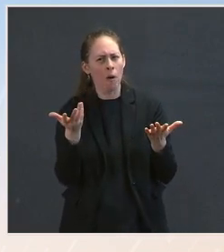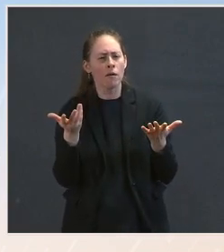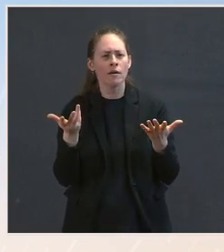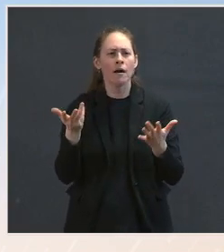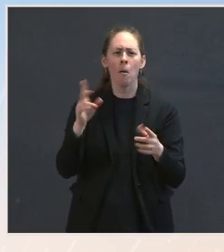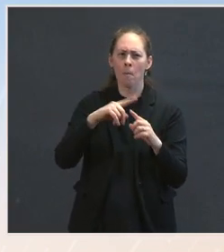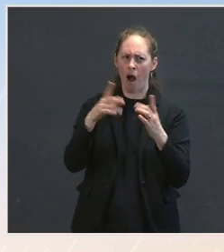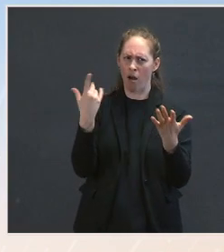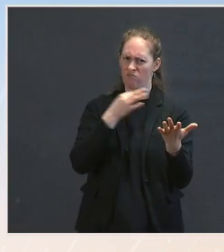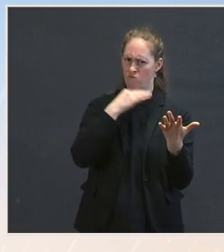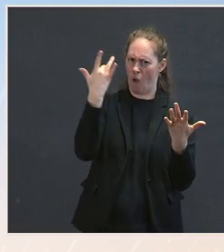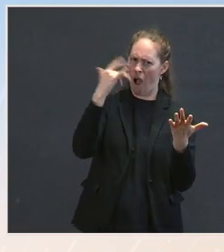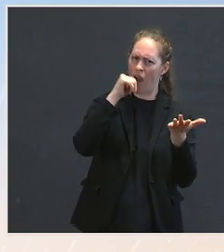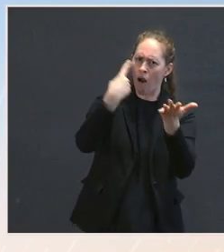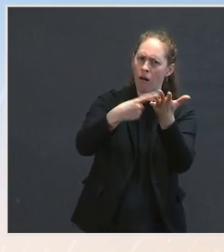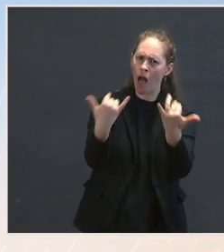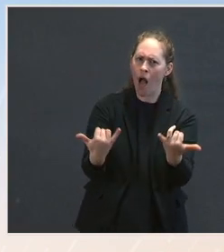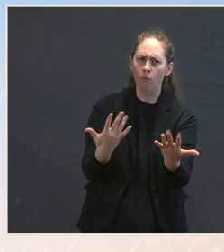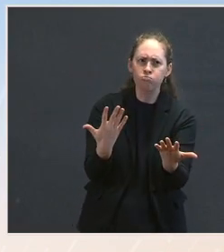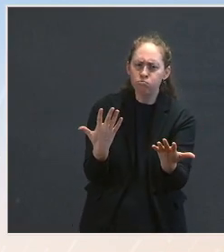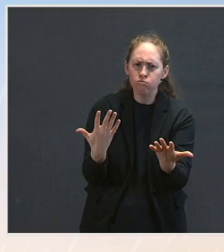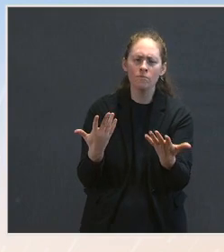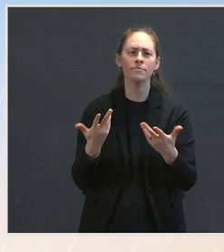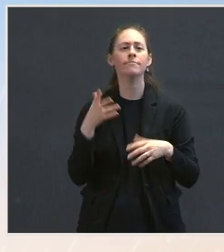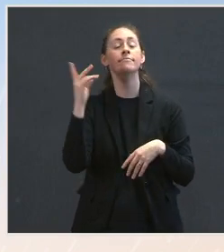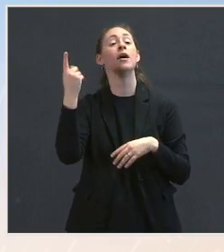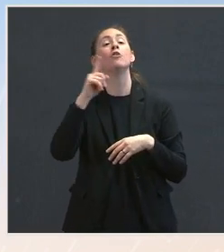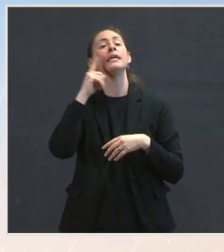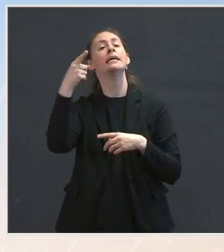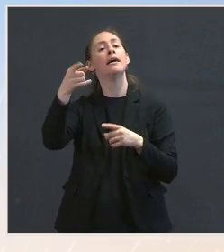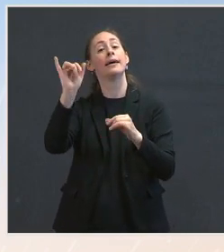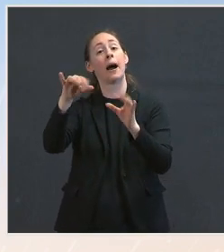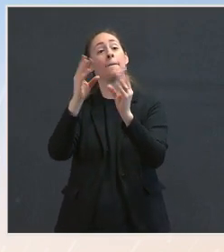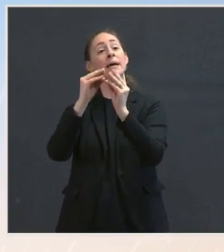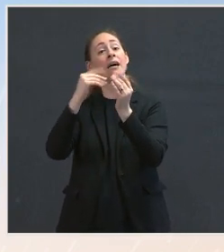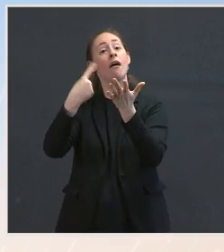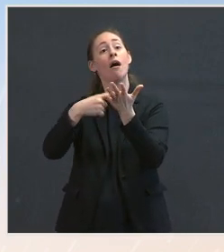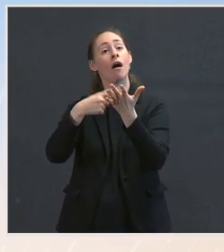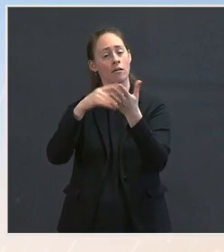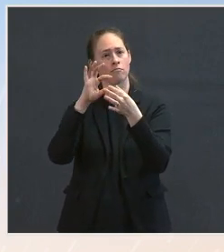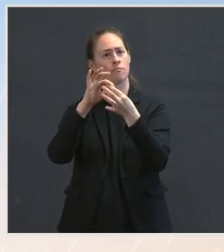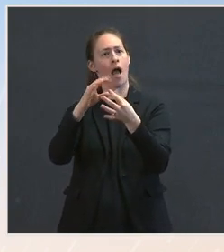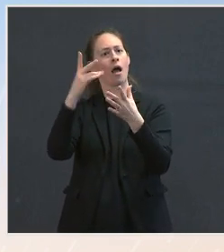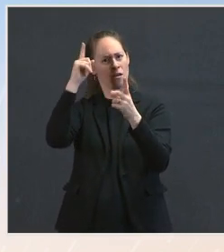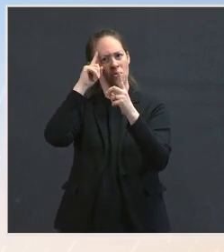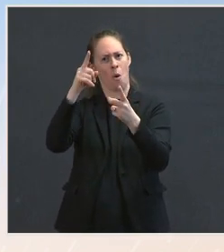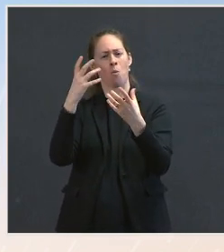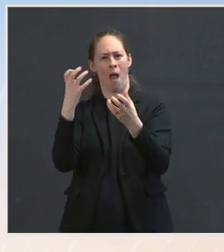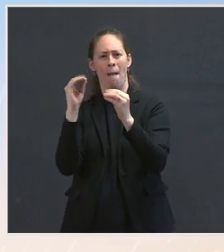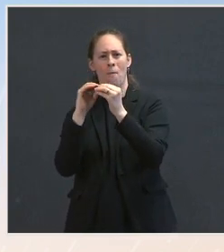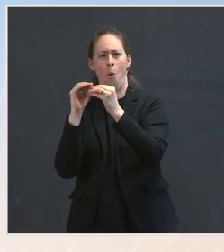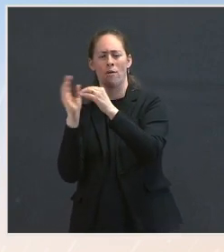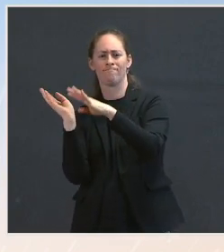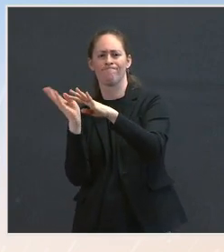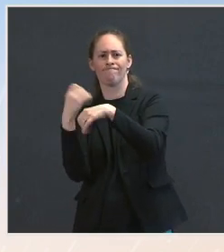Ms. Psaki: Well, the meeting was about a supply chain executive order, something that there is a great deal of interest on and bipartisan support for.